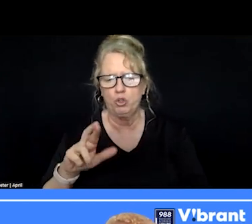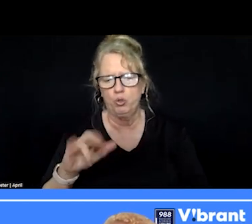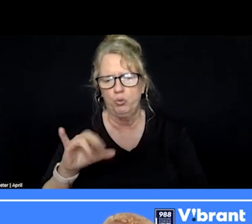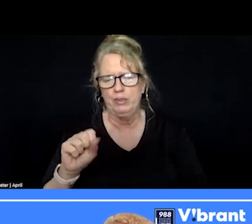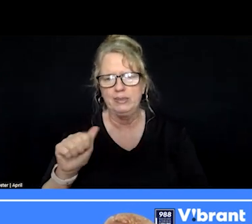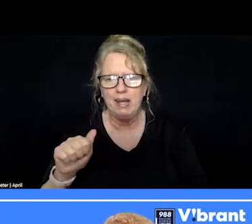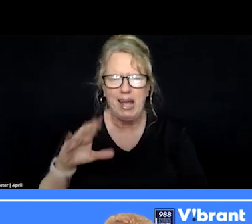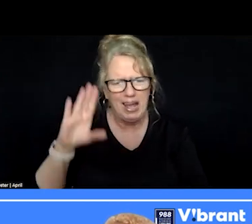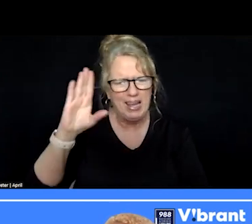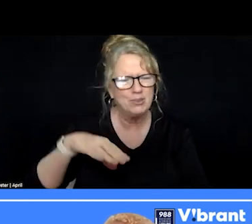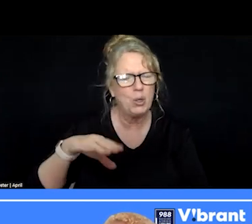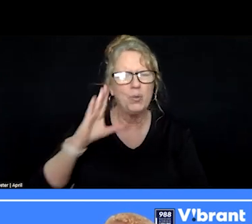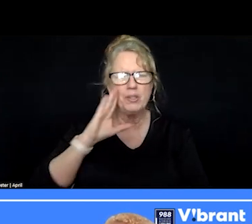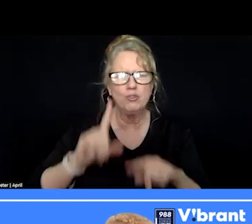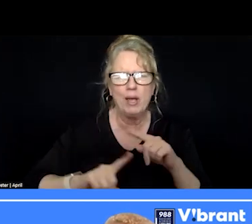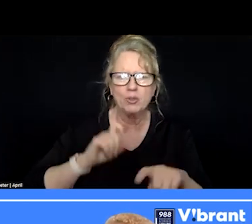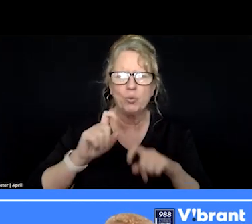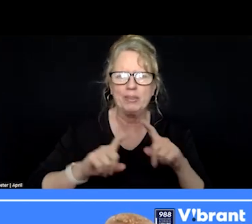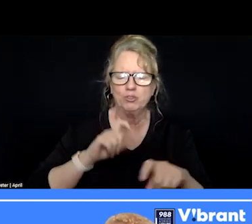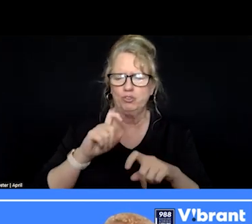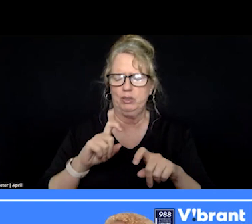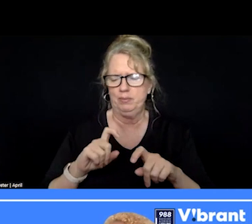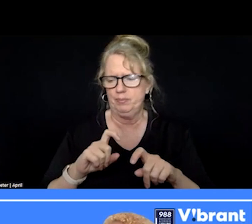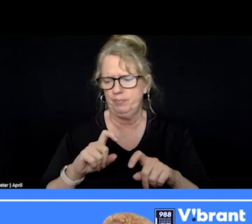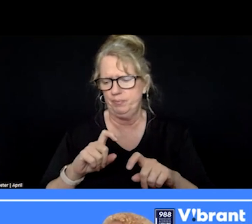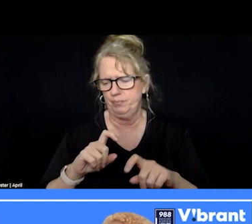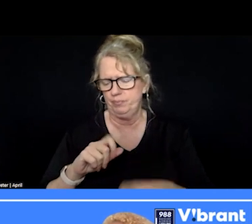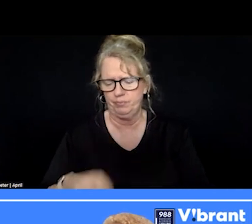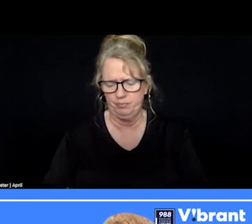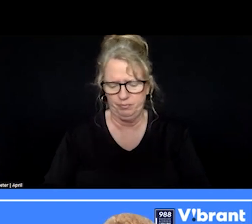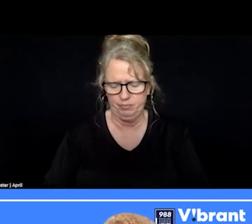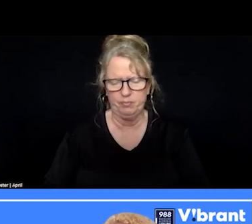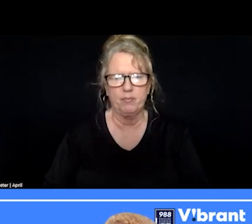THERE WAS A QUESTION AROUND THE ARIZONA CONVENING.